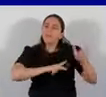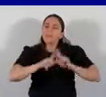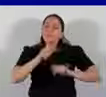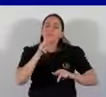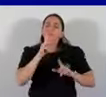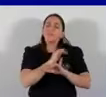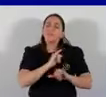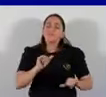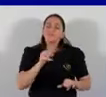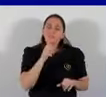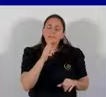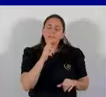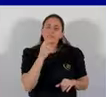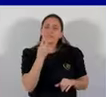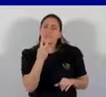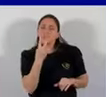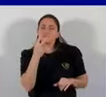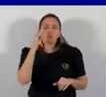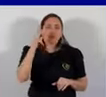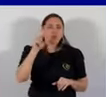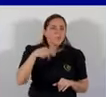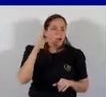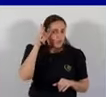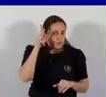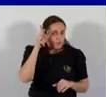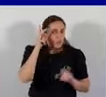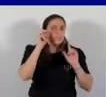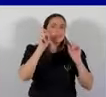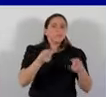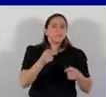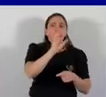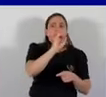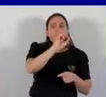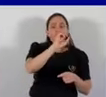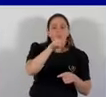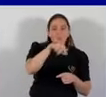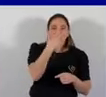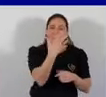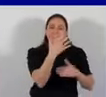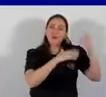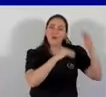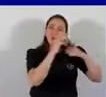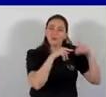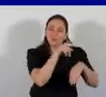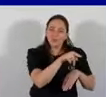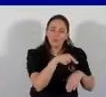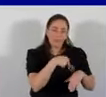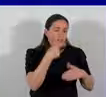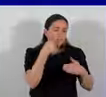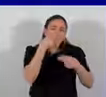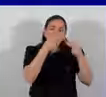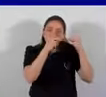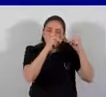Surely someone could tell me The latest data showed 2.8, yes, but it also showed 2.7 consumer